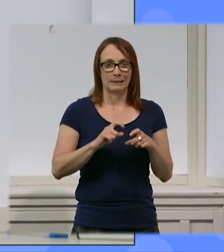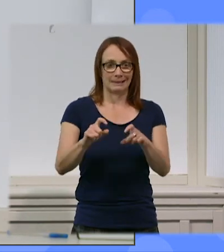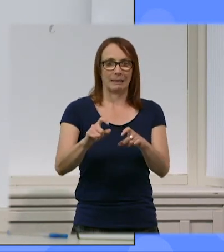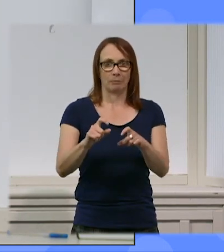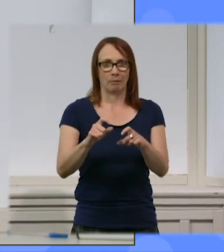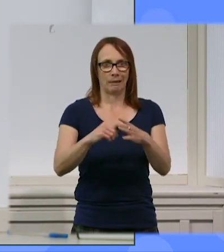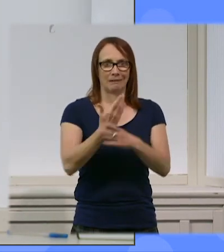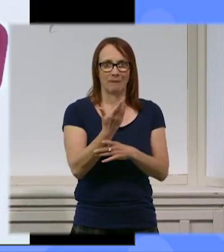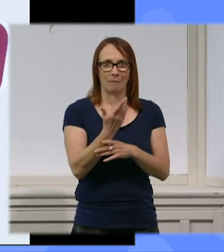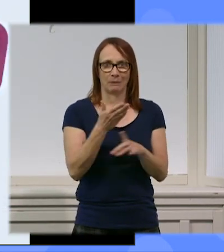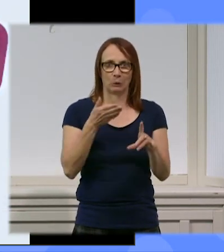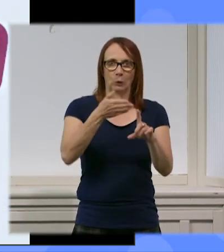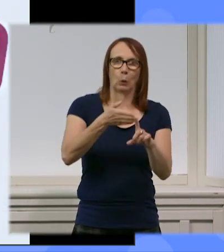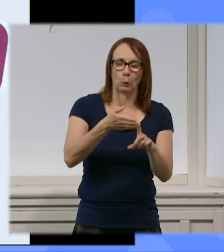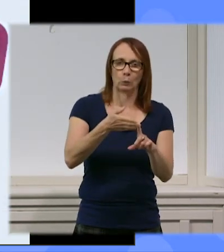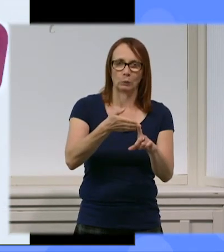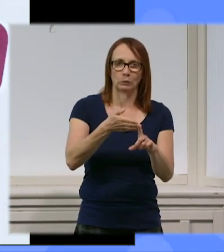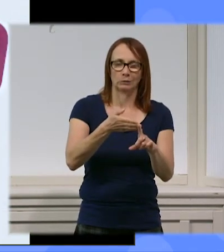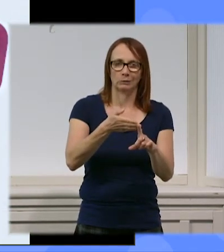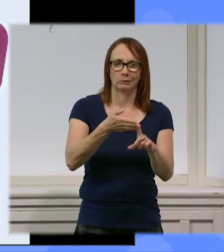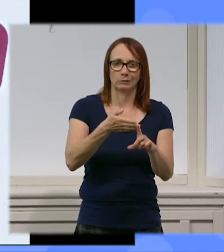word acronyms many the national performance framework has placed the